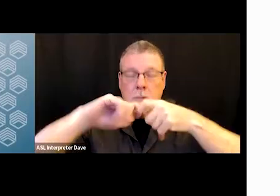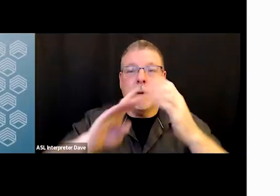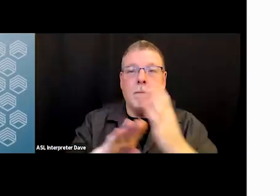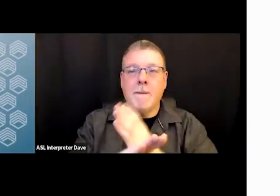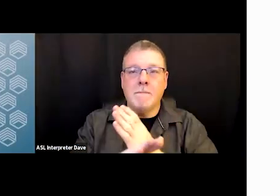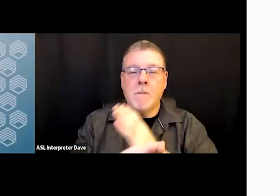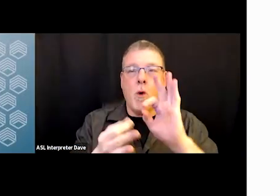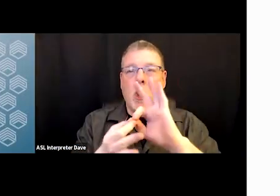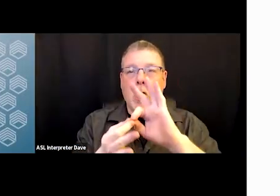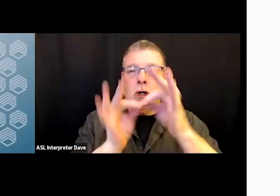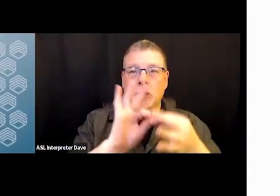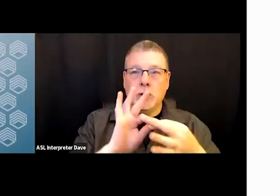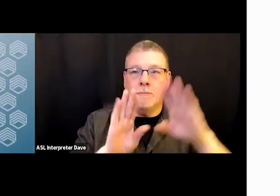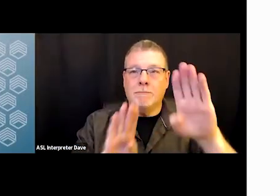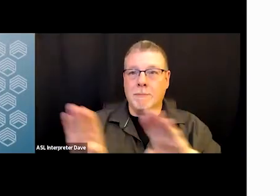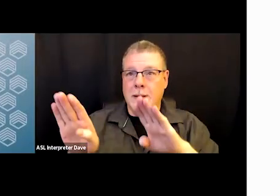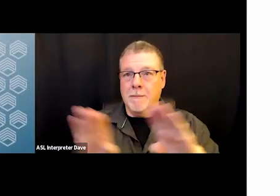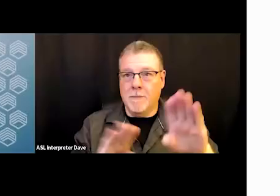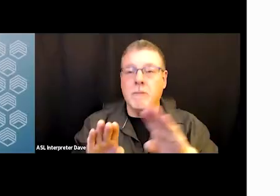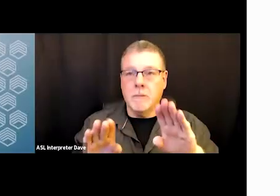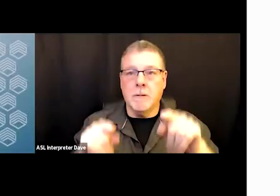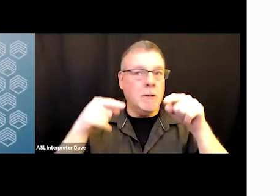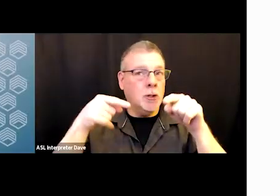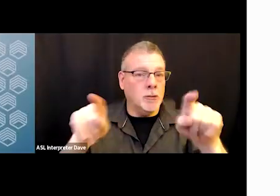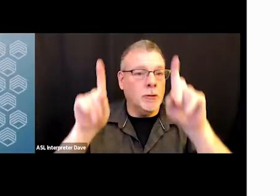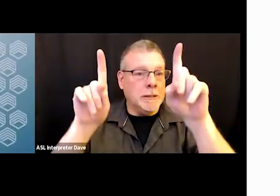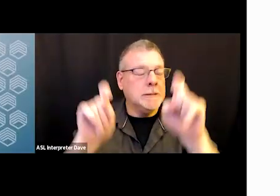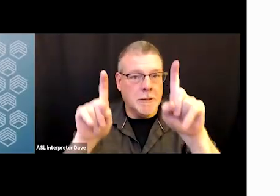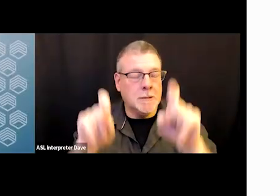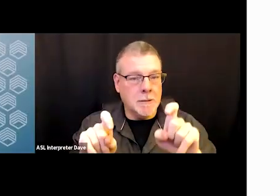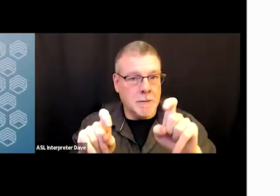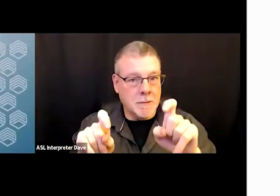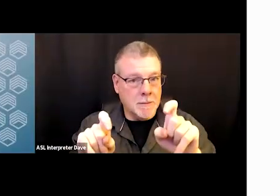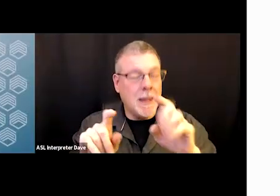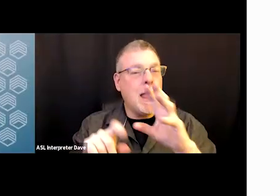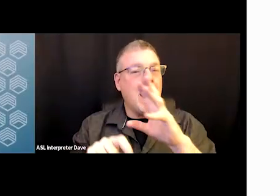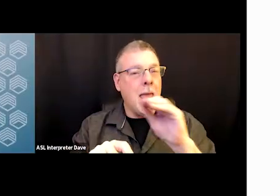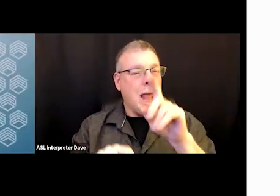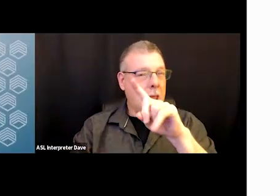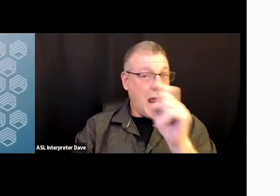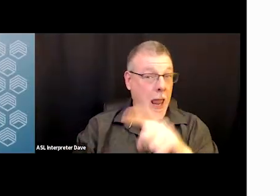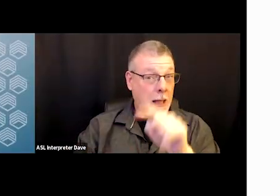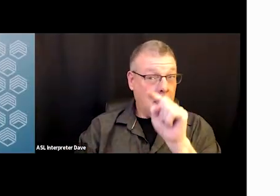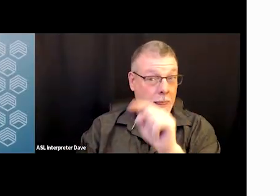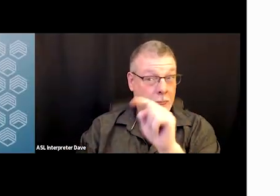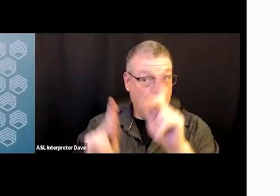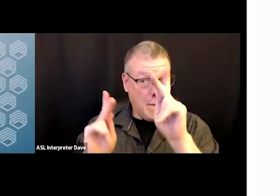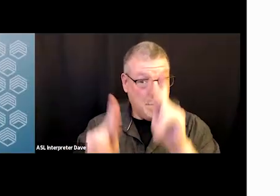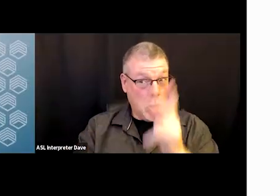a participant's behavior at a testing site. And we need to ask, is this person being difficult